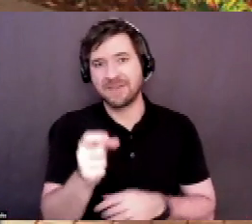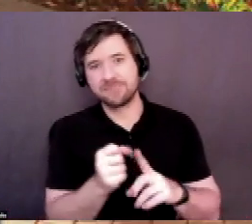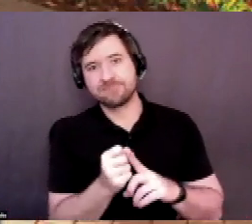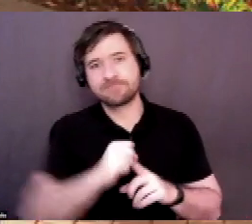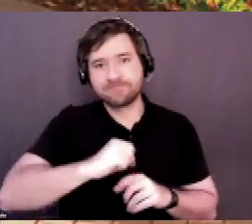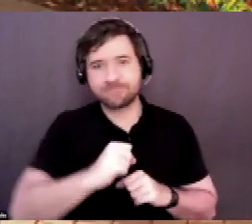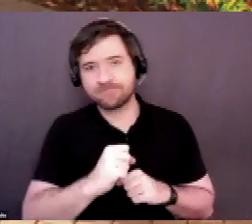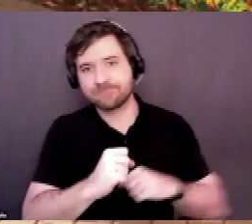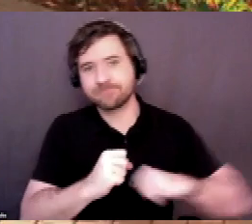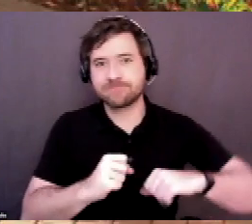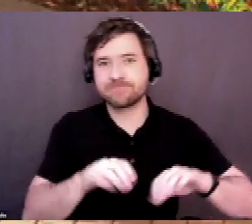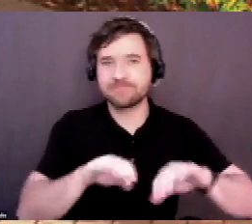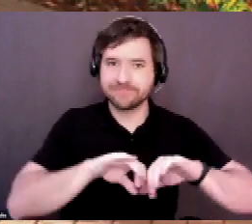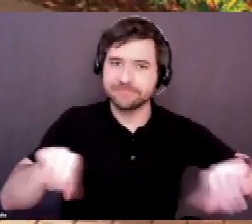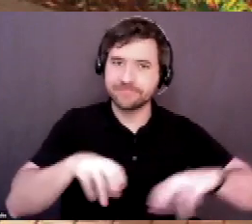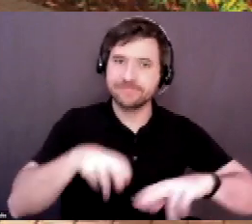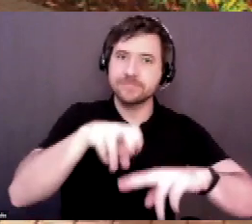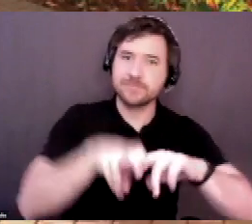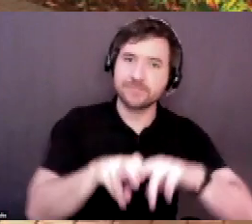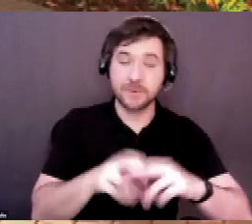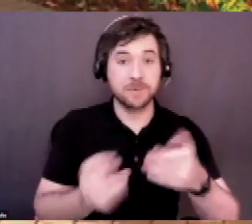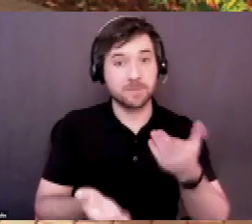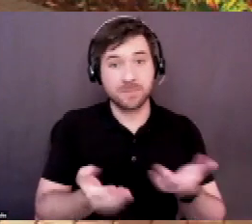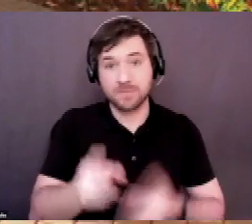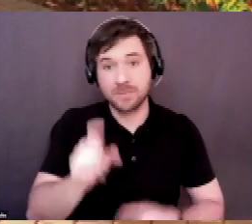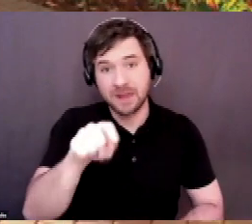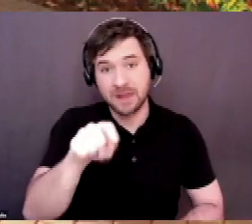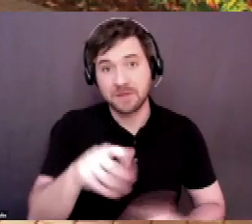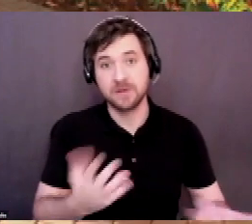but the only way that these things